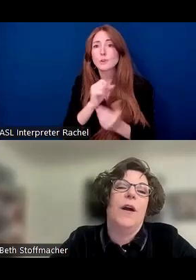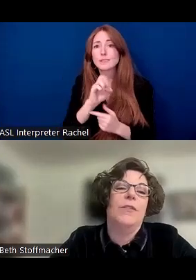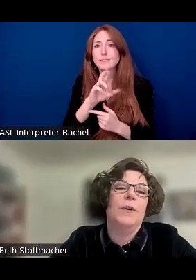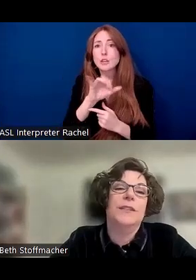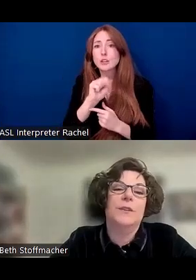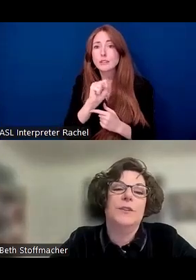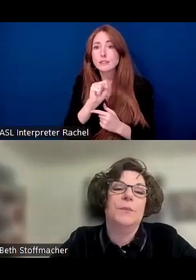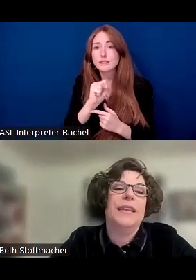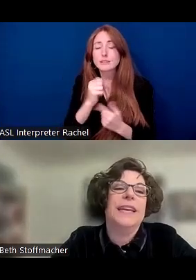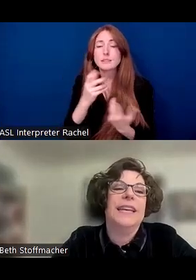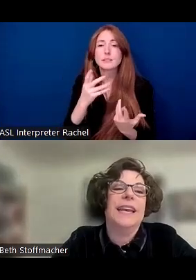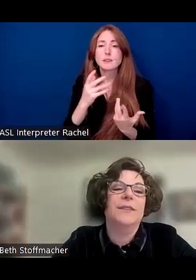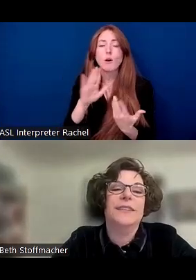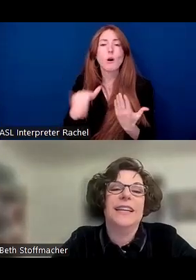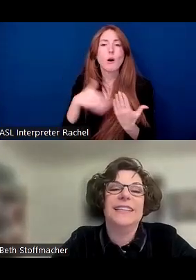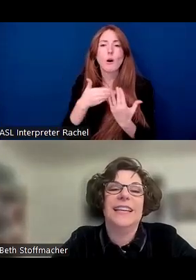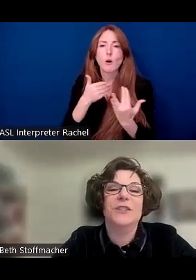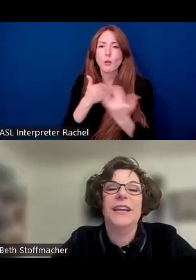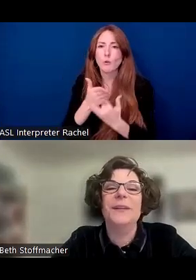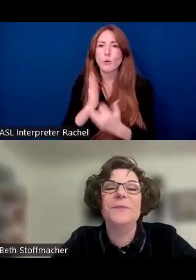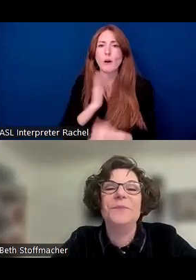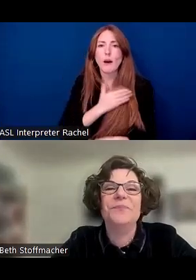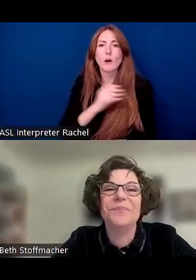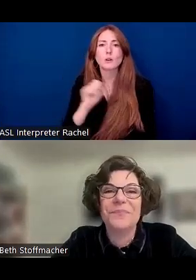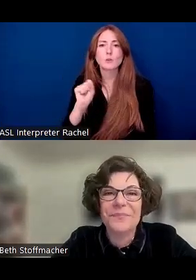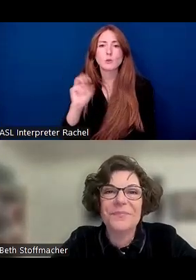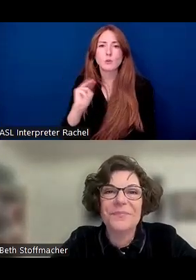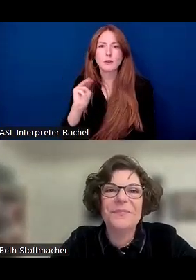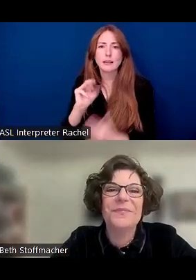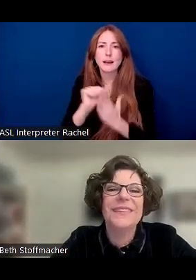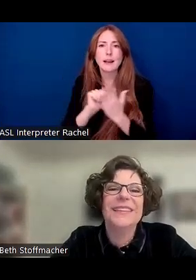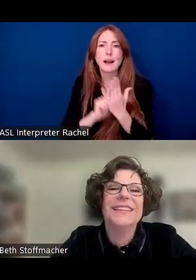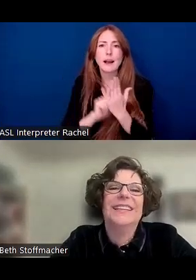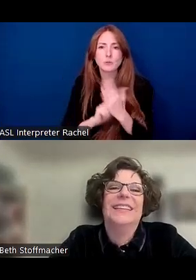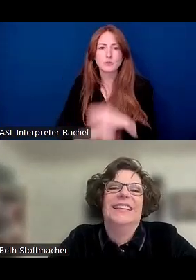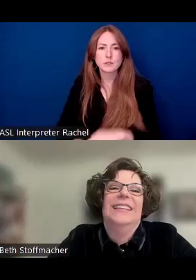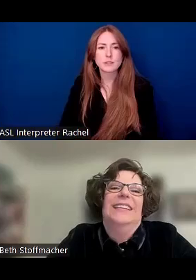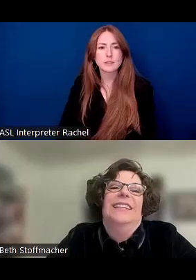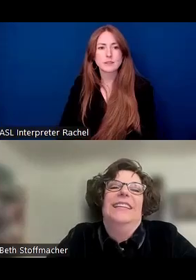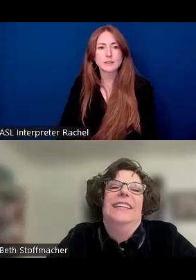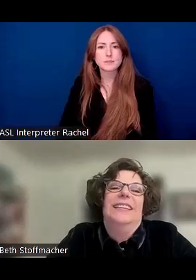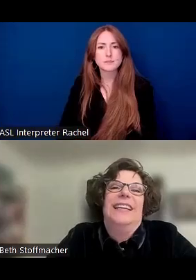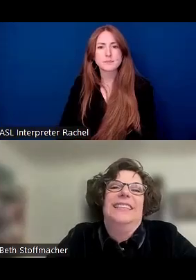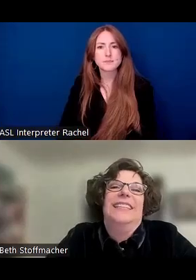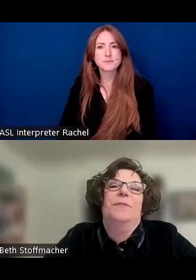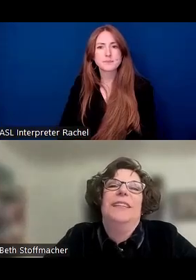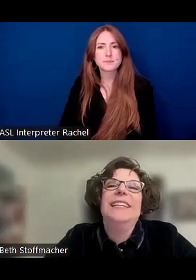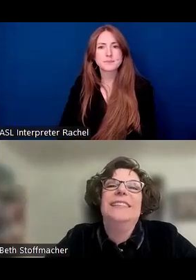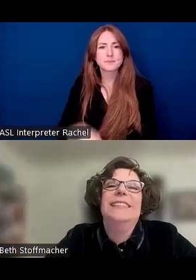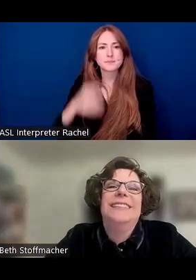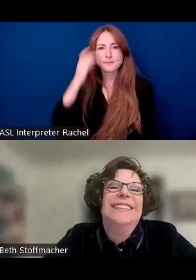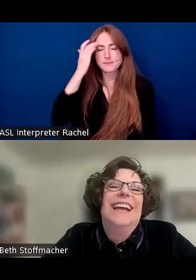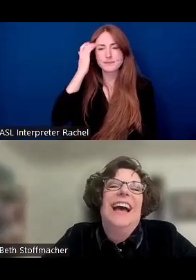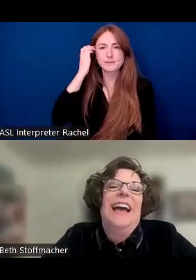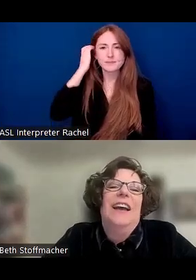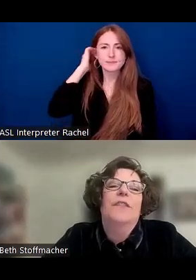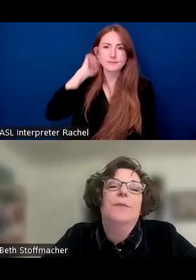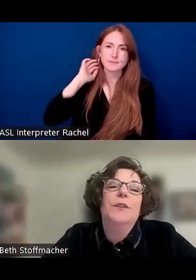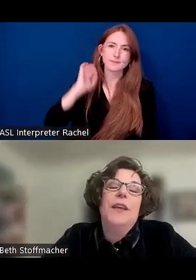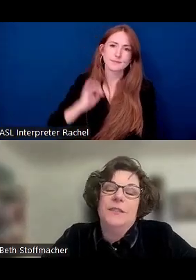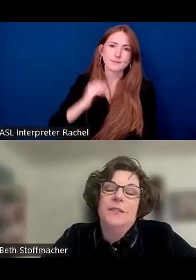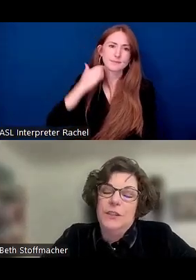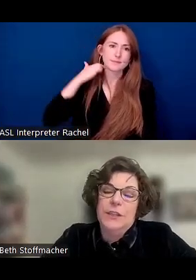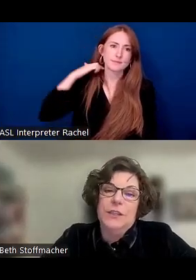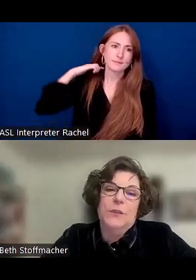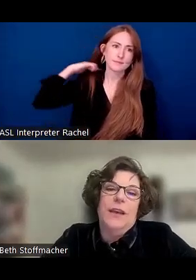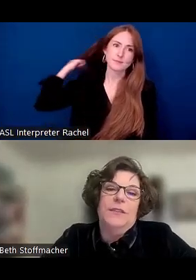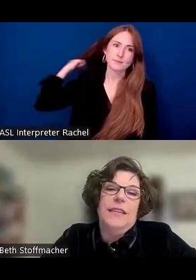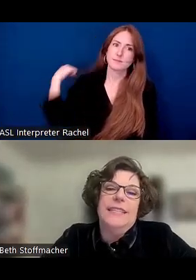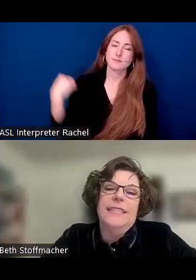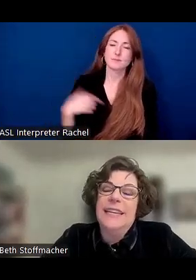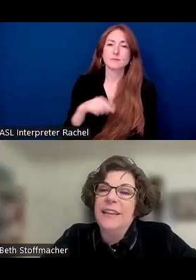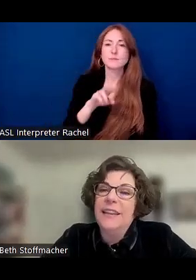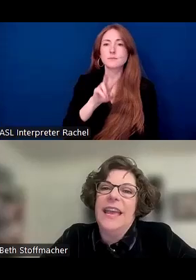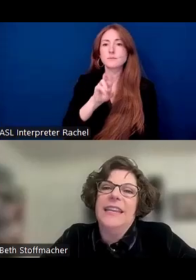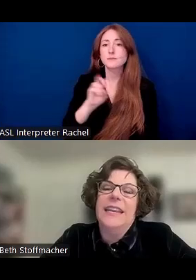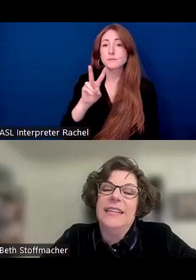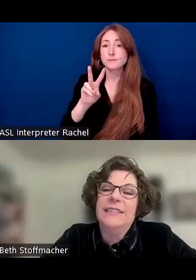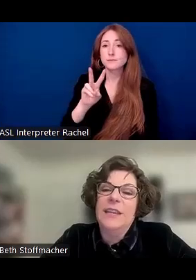through our social media accounts, et cetera. Next slide please. From 2002 to 2019, the NADC